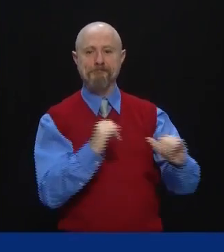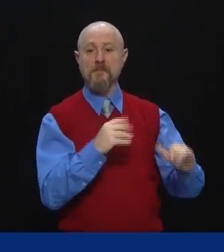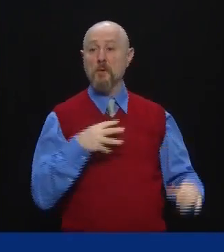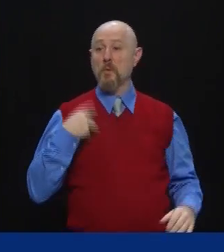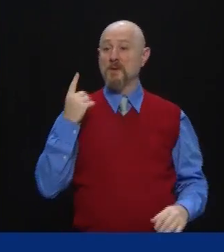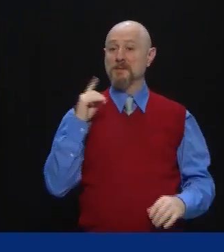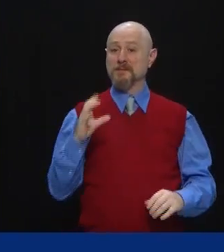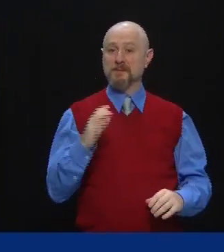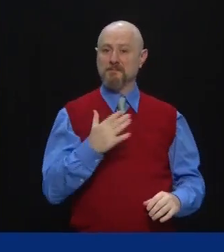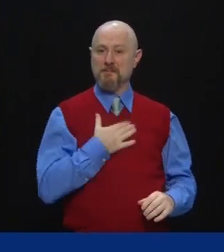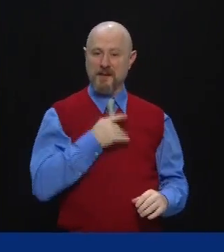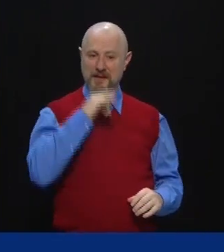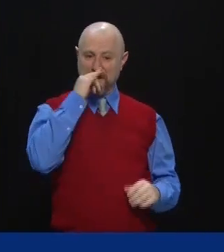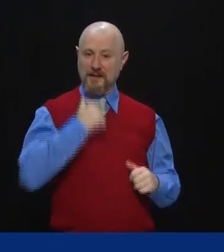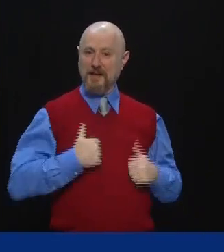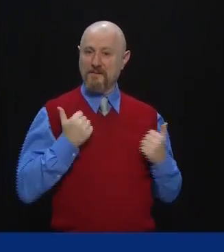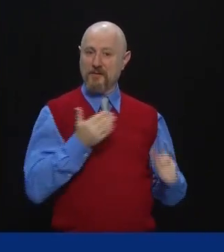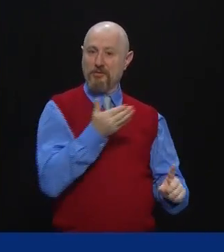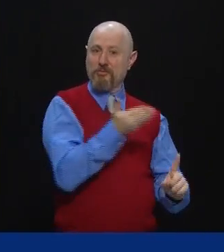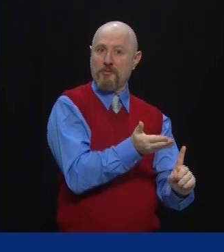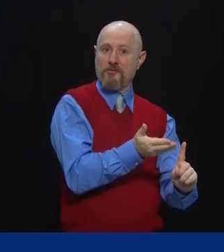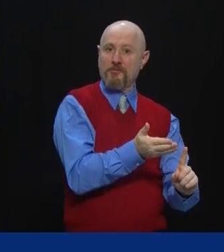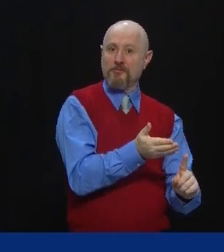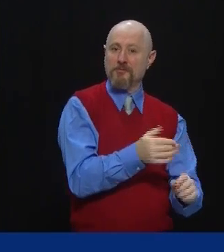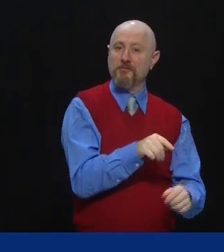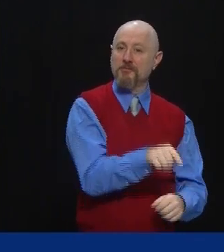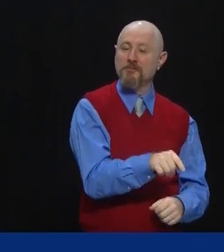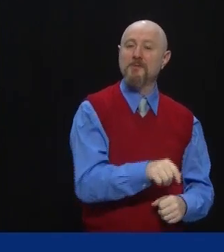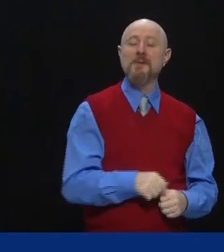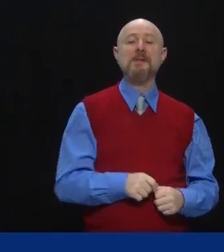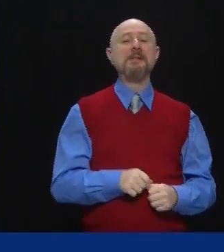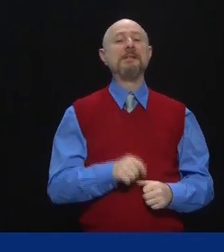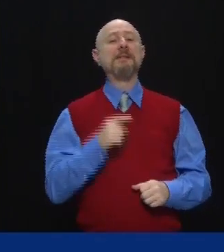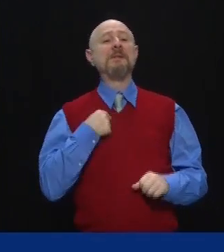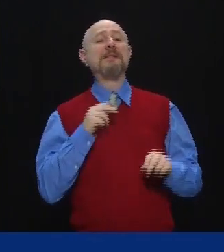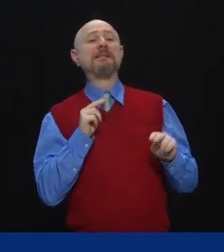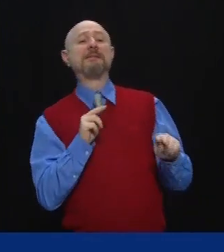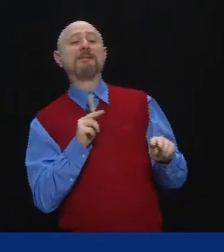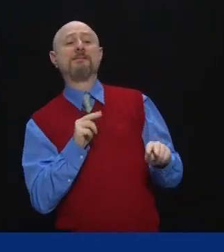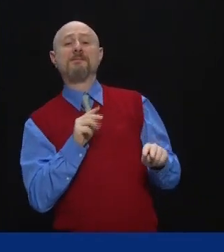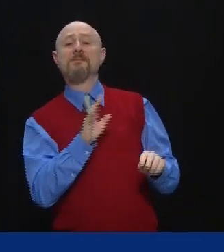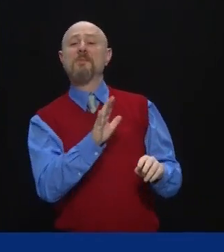EXPERIENCED IN RELATION TO THE OTHER STATES.